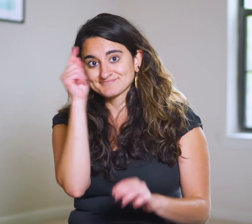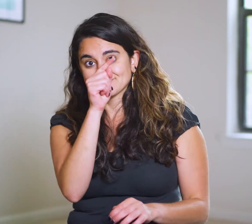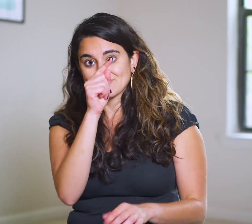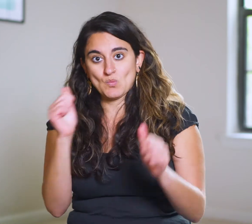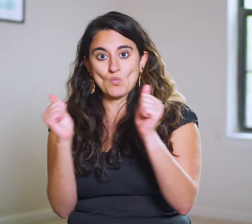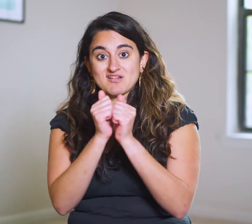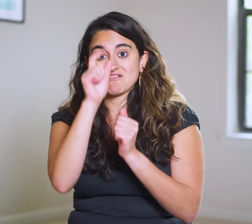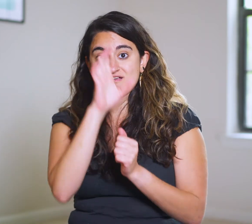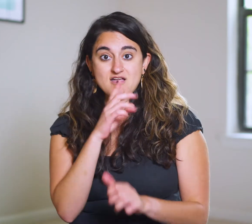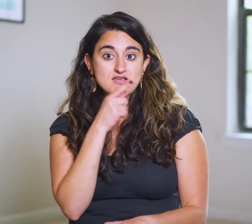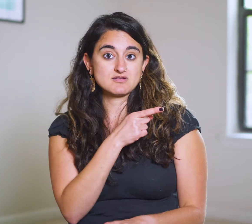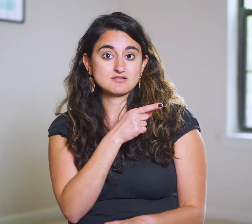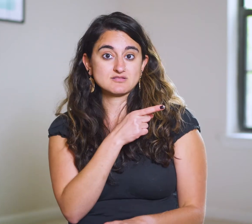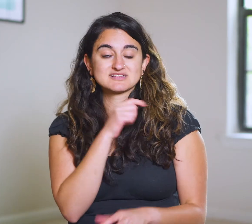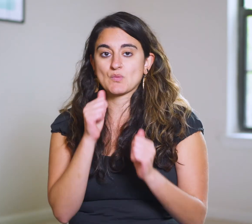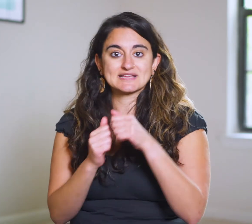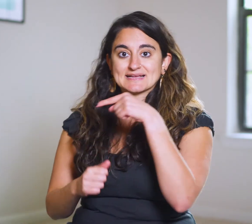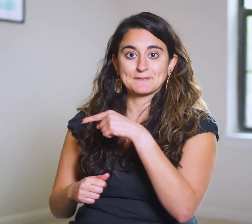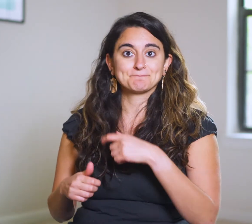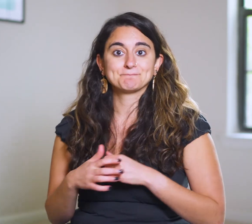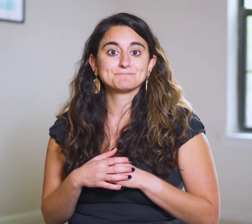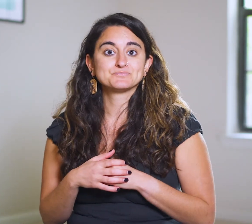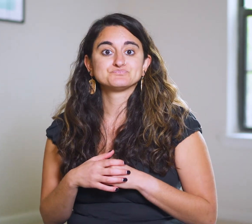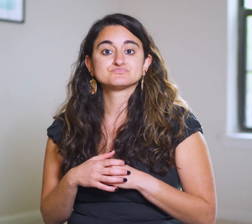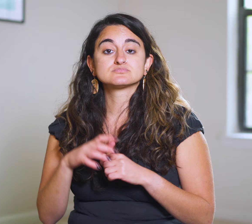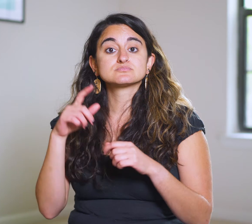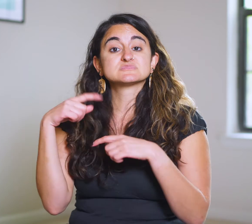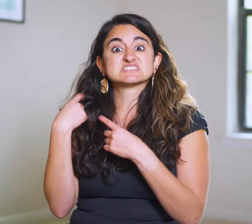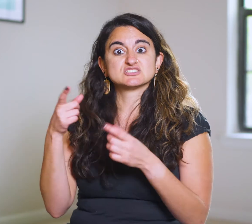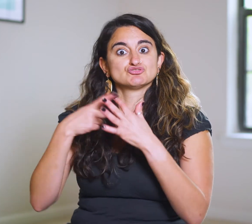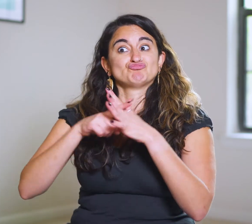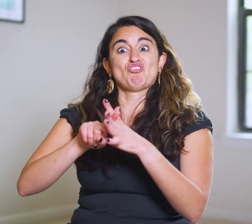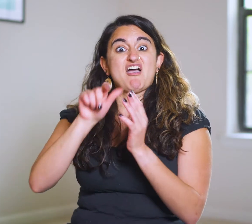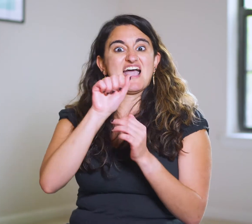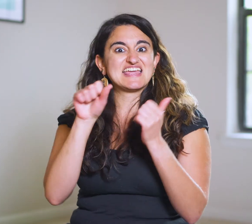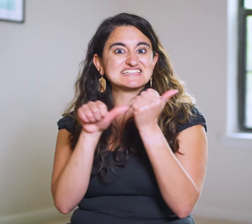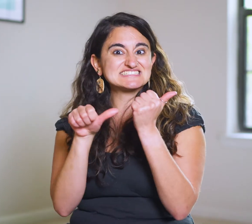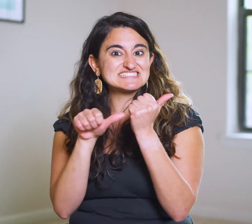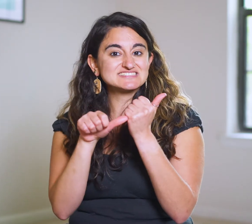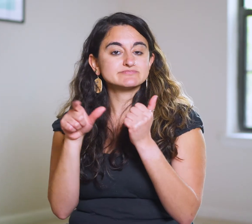with God, not with him. Since he got his start as an assistant,